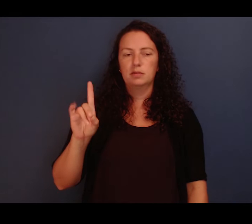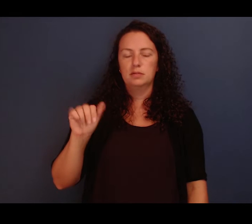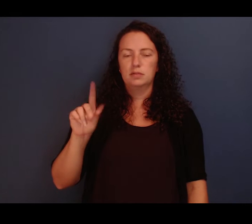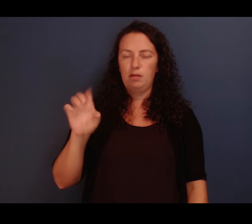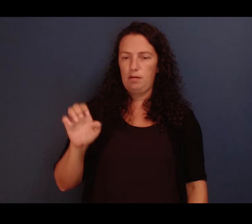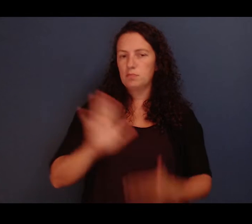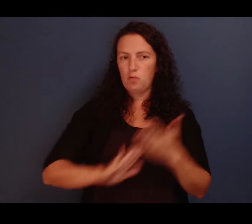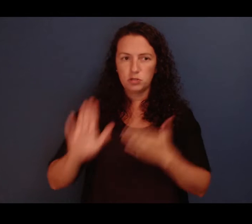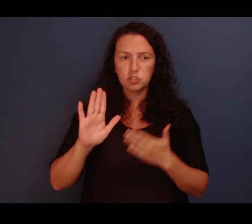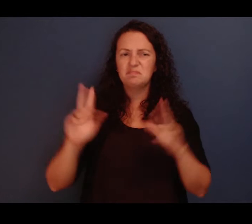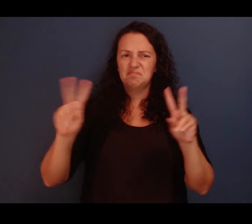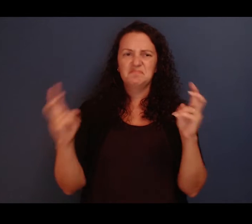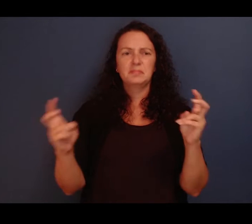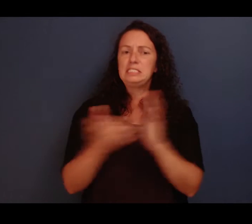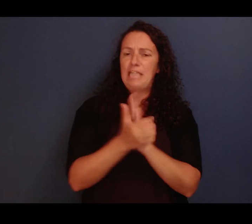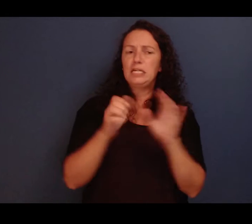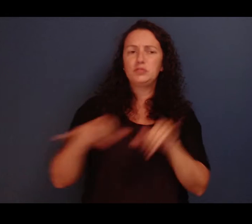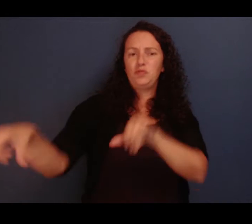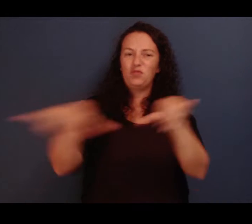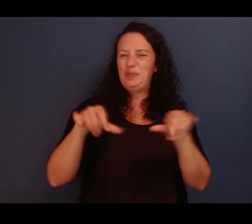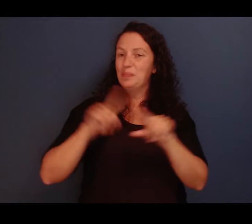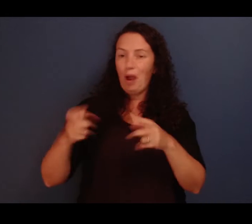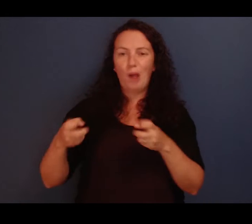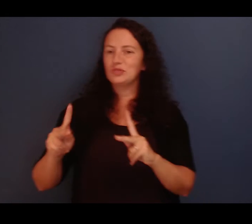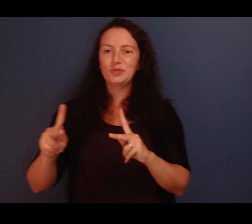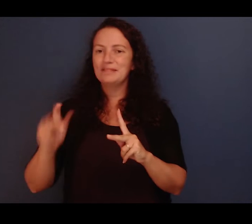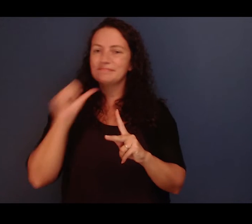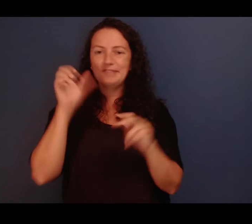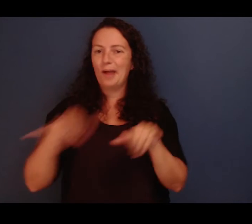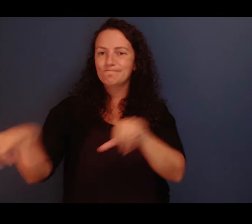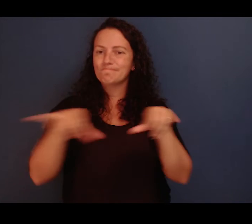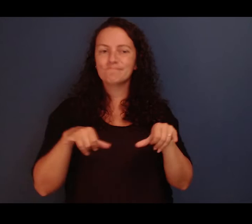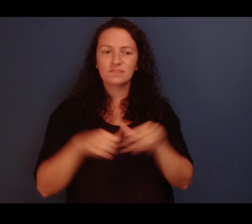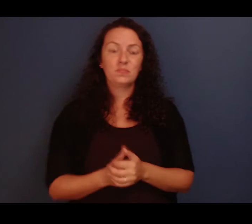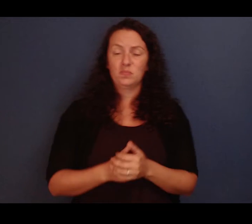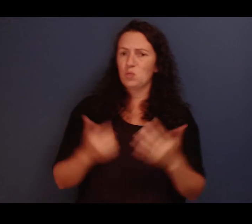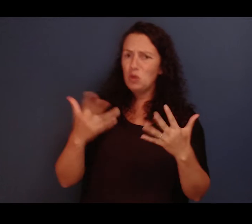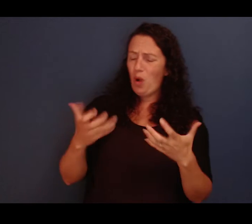universal, but opportunity is not. Our role is to make opportunity as universal as the